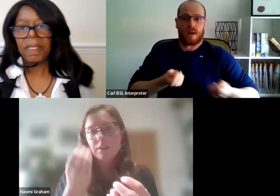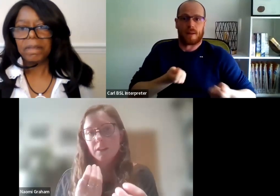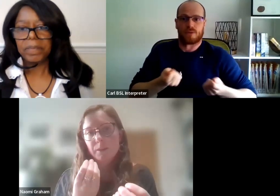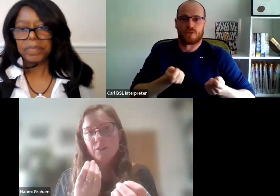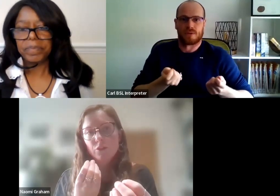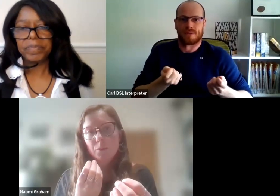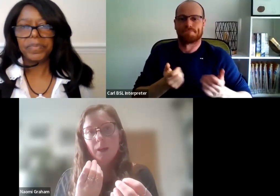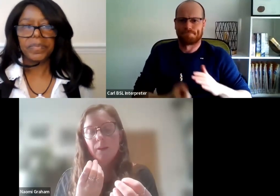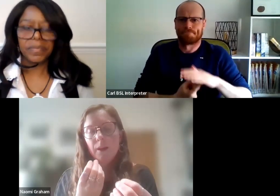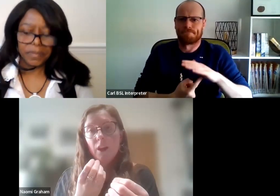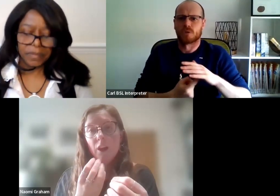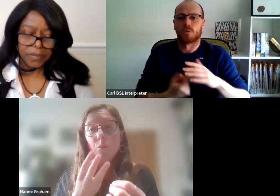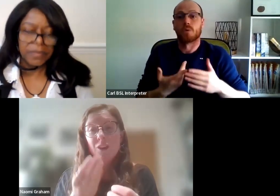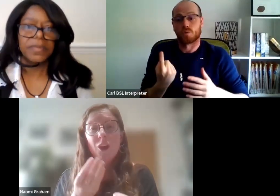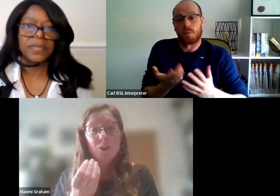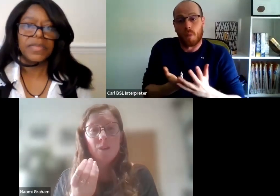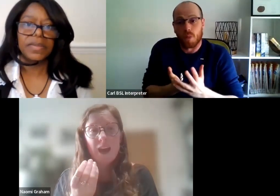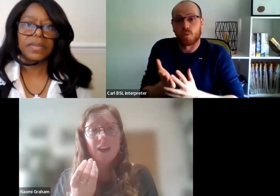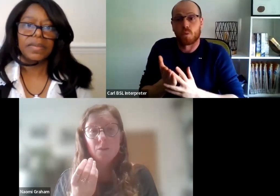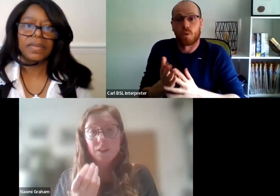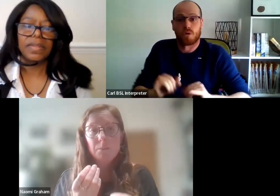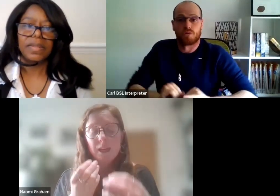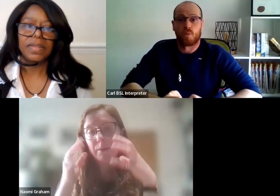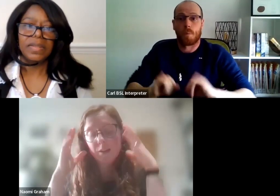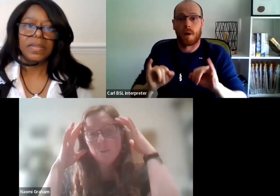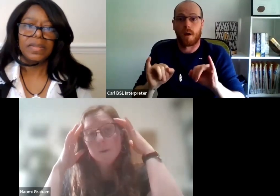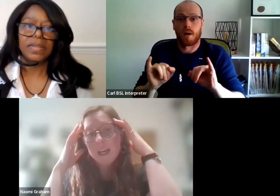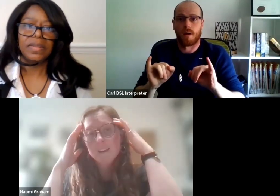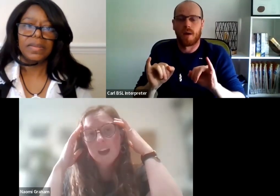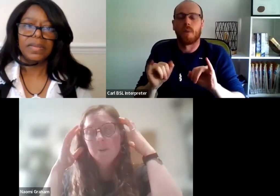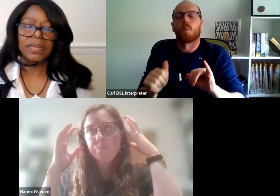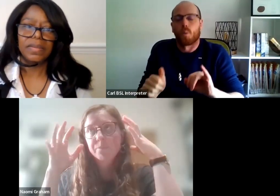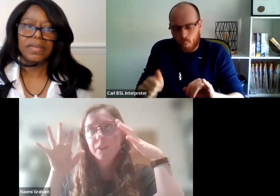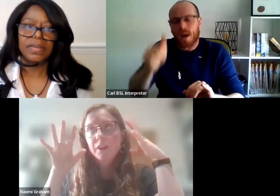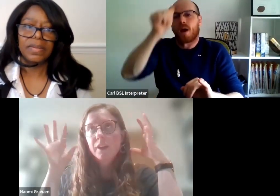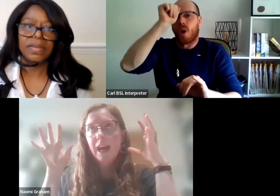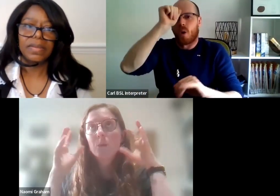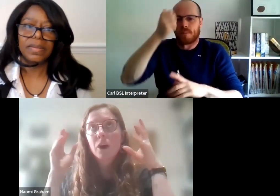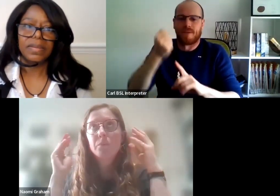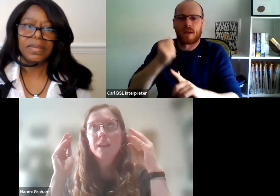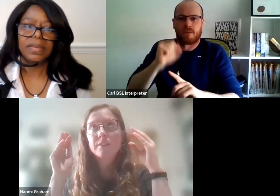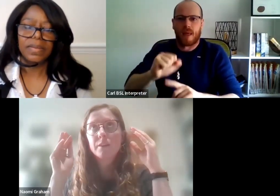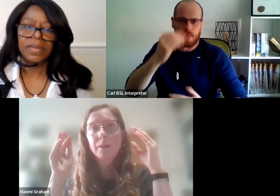has experienced trauma, and we know that that has a really big impact on brain, and how our brains